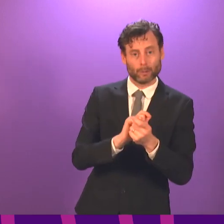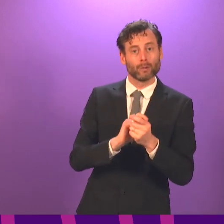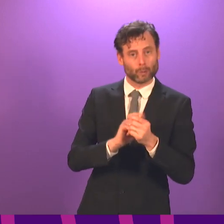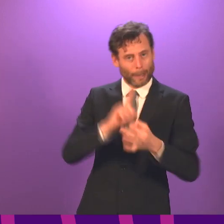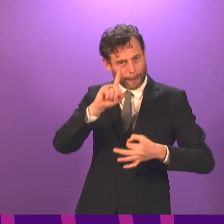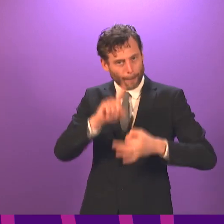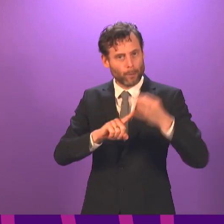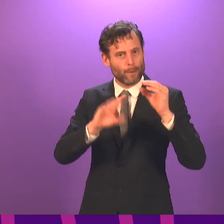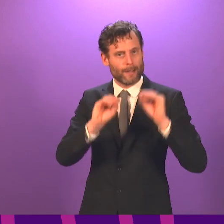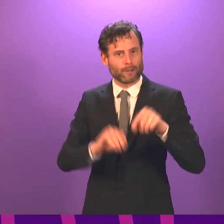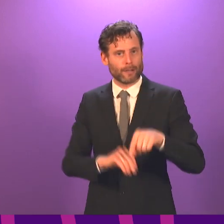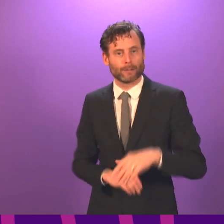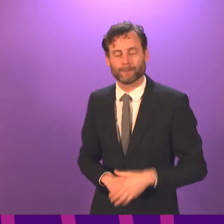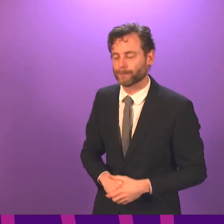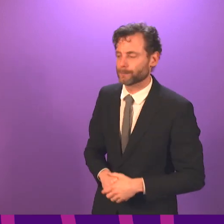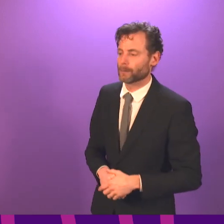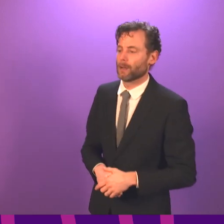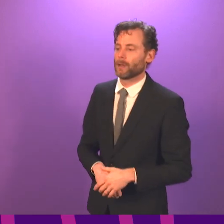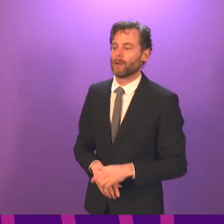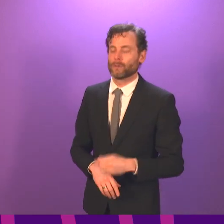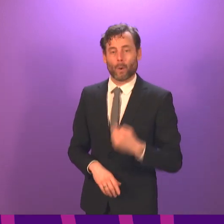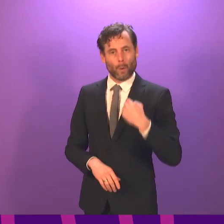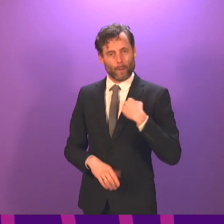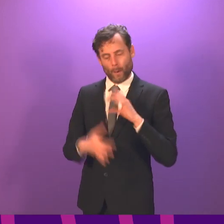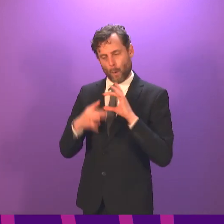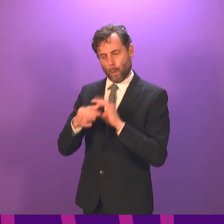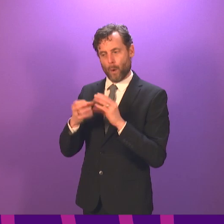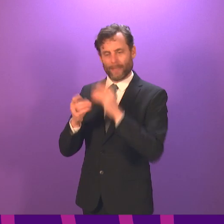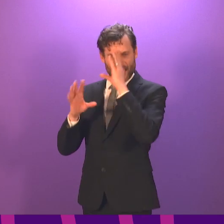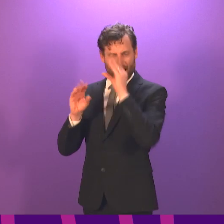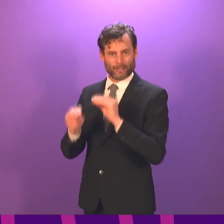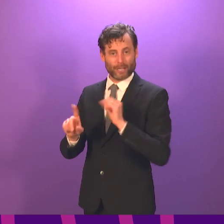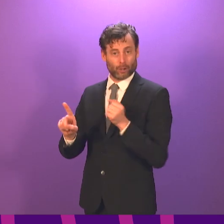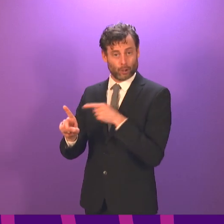Scotland to ensure that enhanced online resources continue to be available over the coming month,